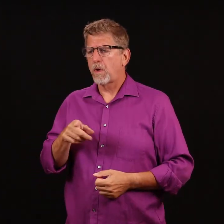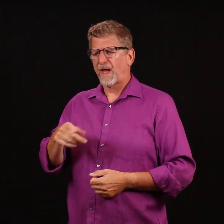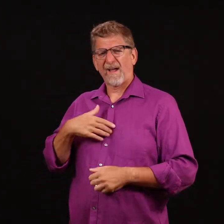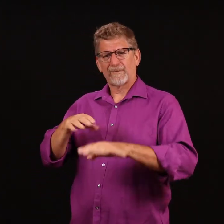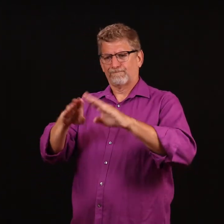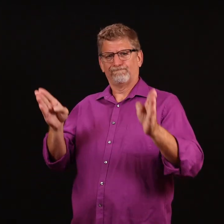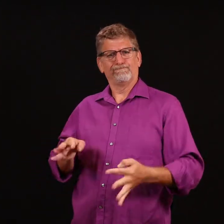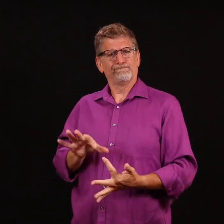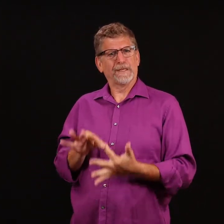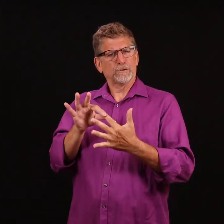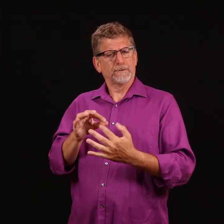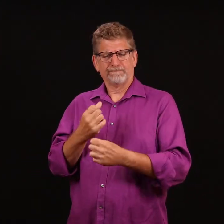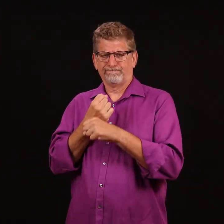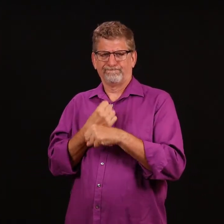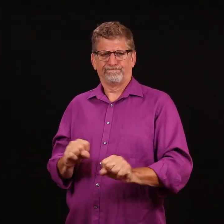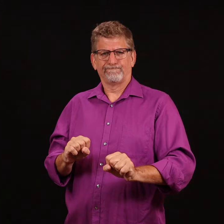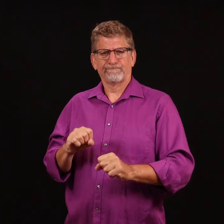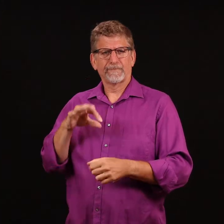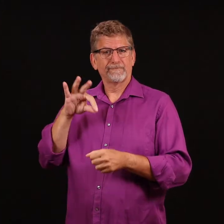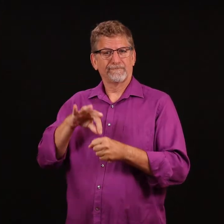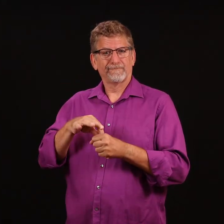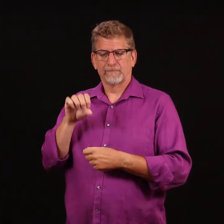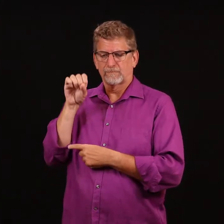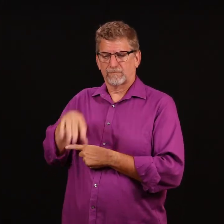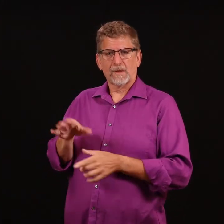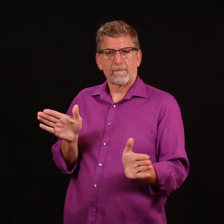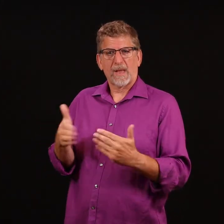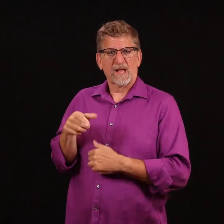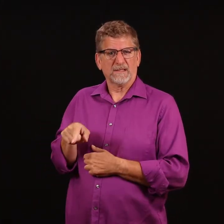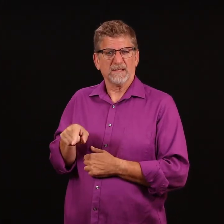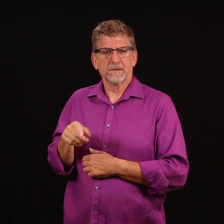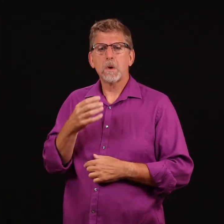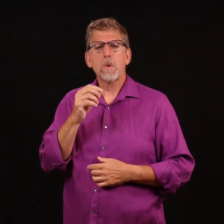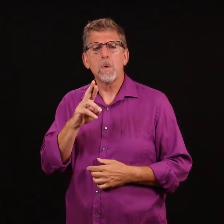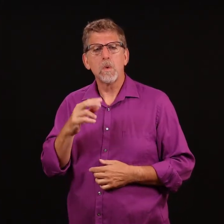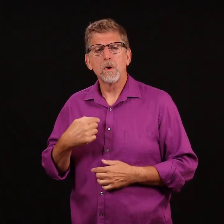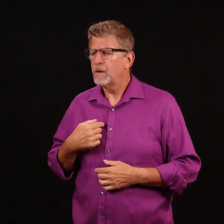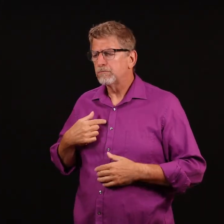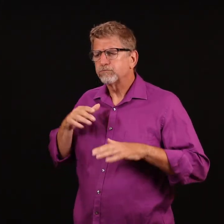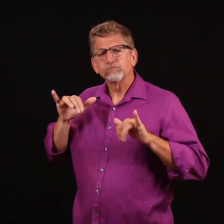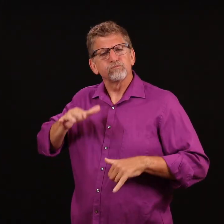secured voting mailbox, or they can just turn it in by